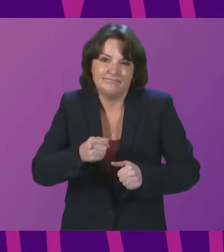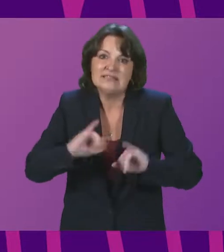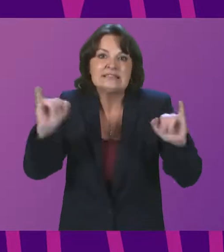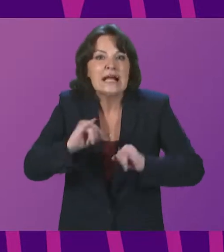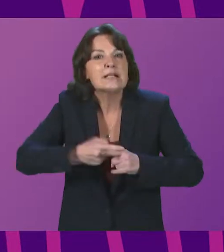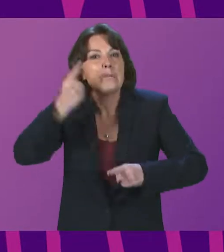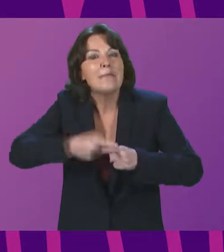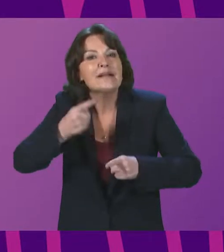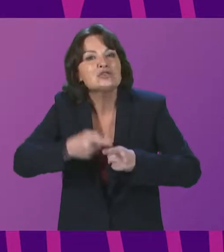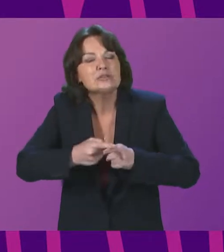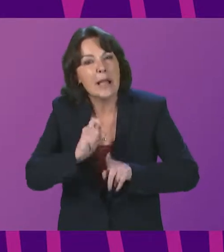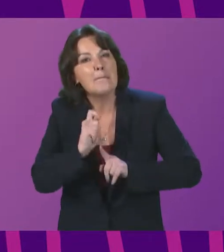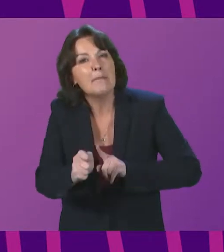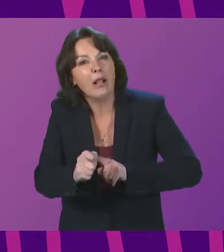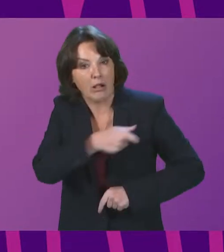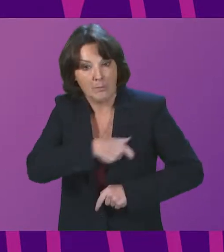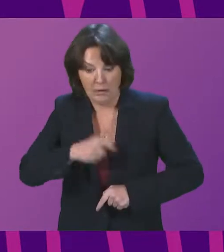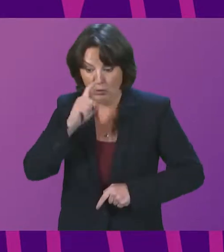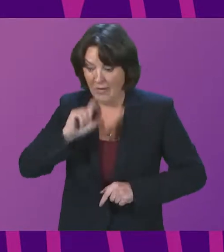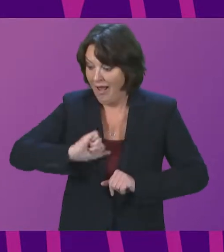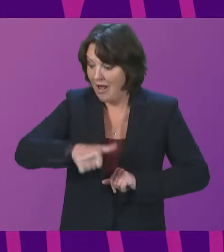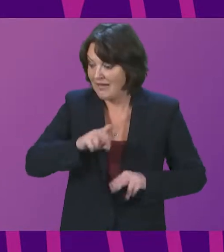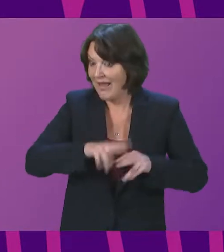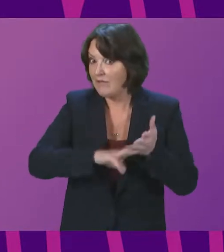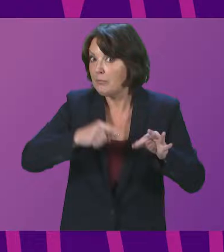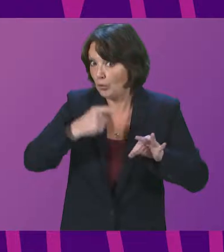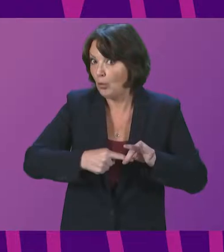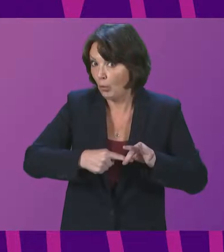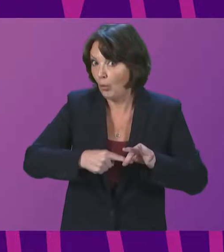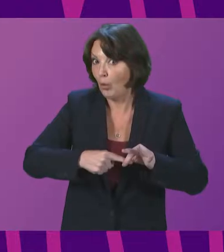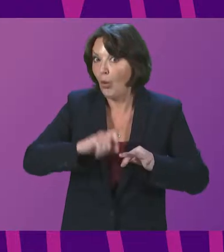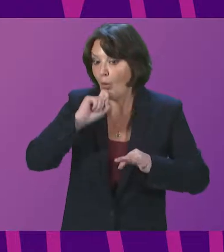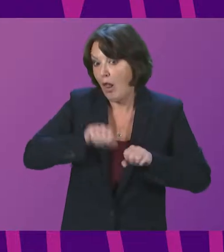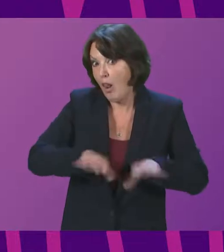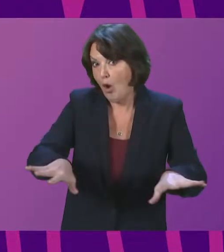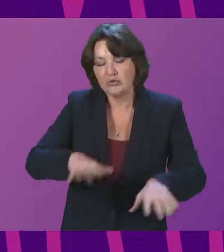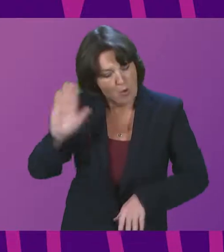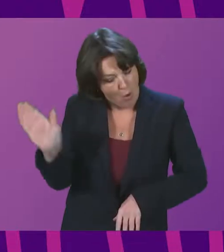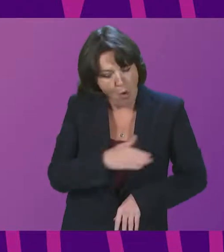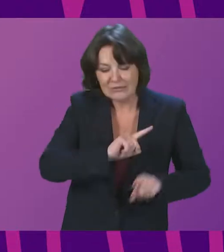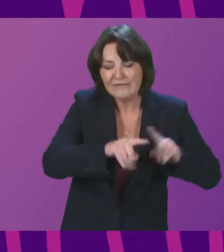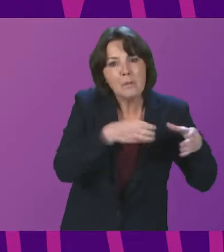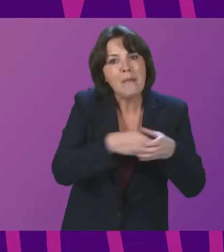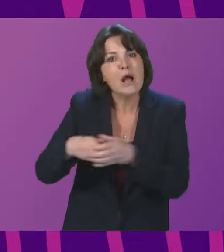launched just after First Minister’s question time. All party leaders will stand together to support that.